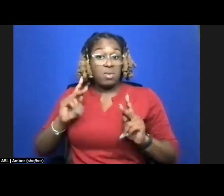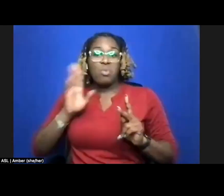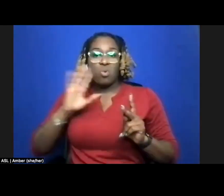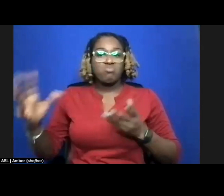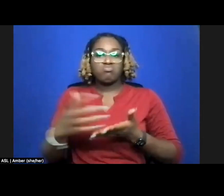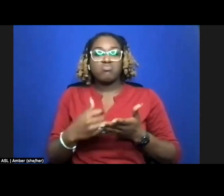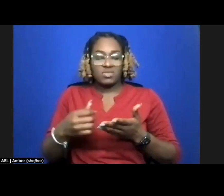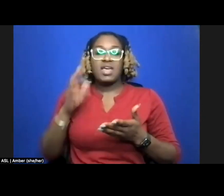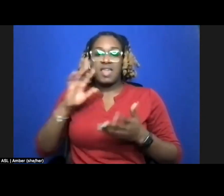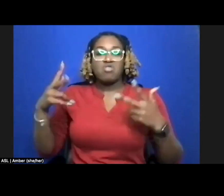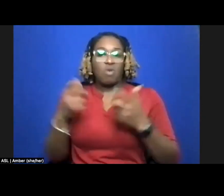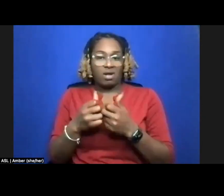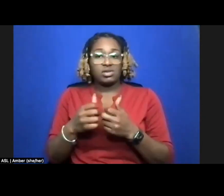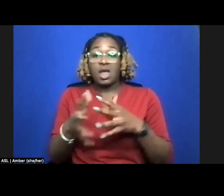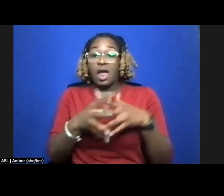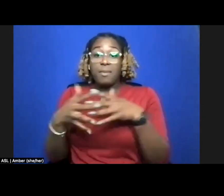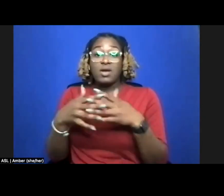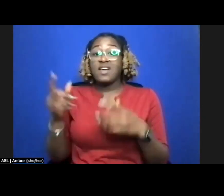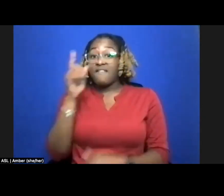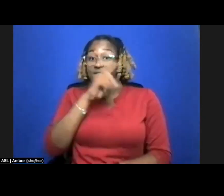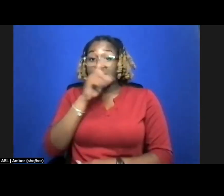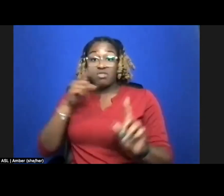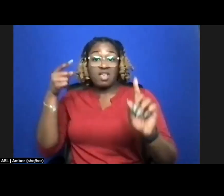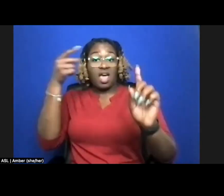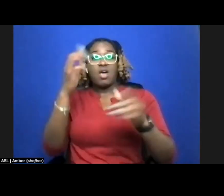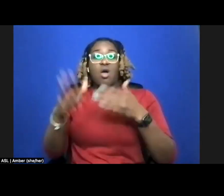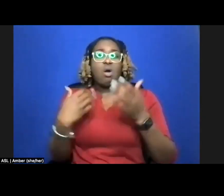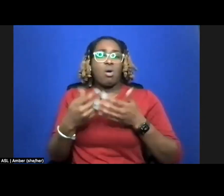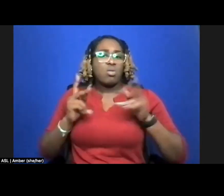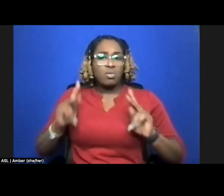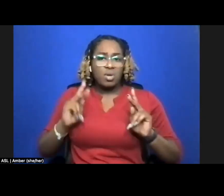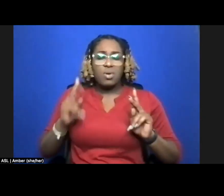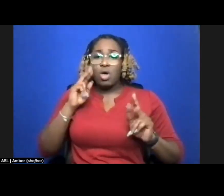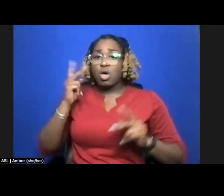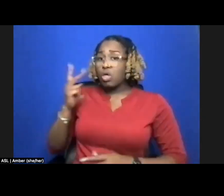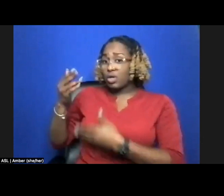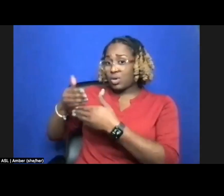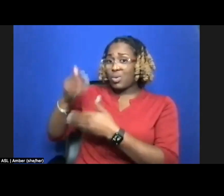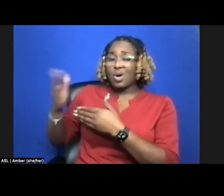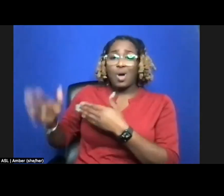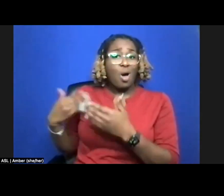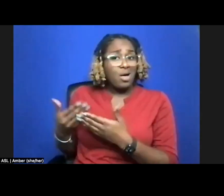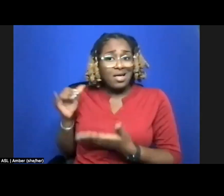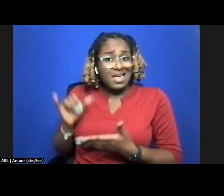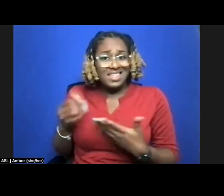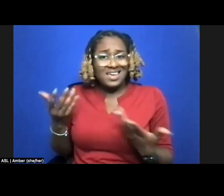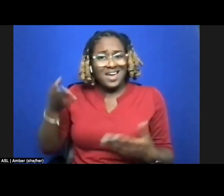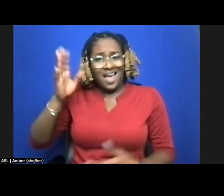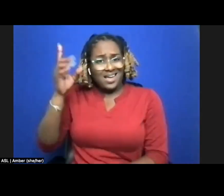america is a false idol -- all my people iconoclasts. look out the window at alladat. GATdamn. what is he protecting? ain’t nothing here ours but